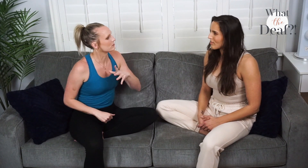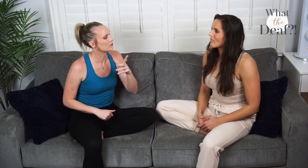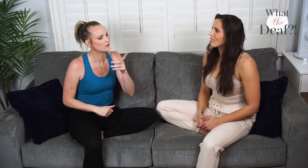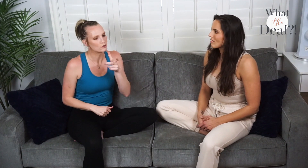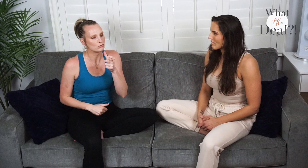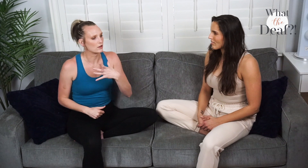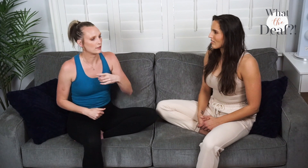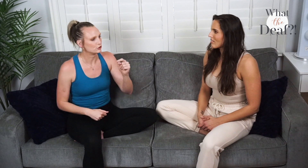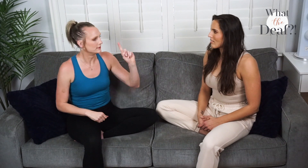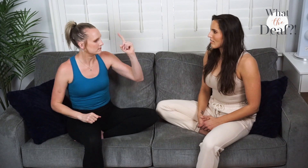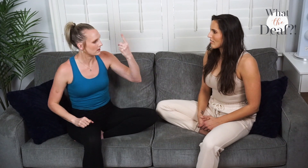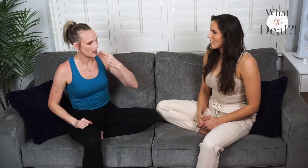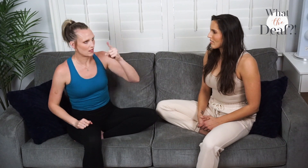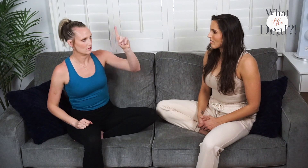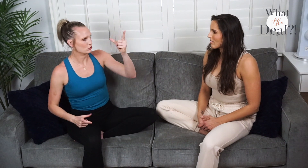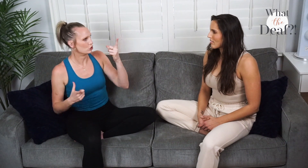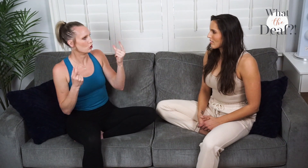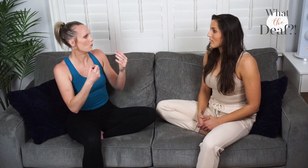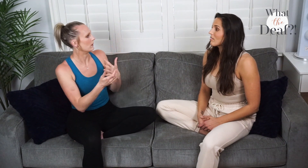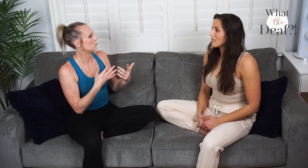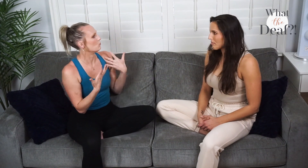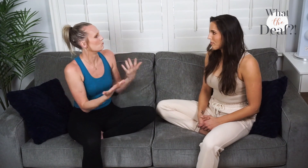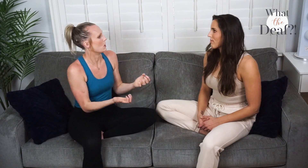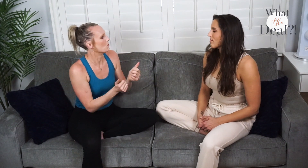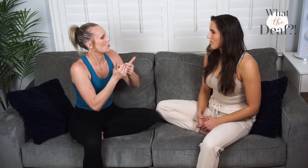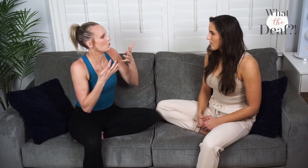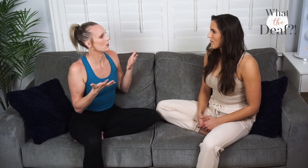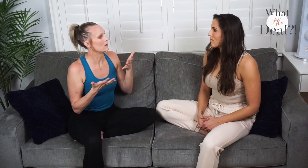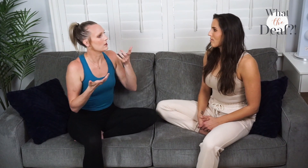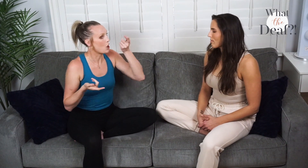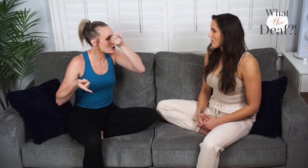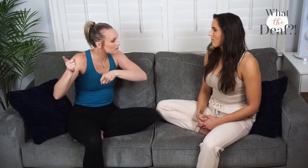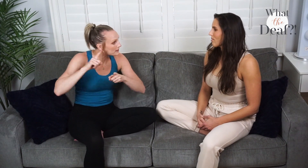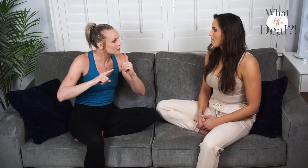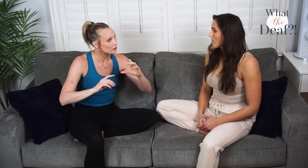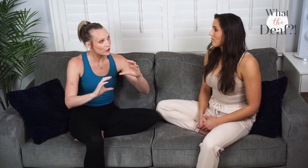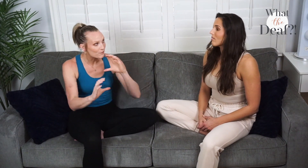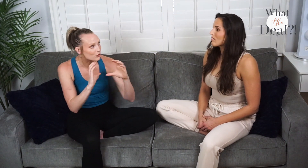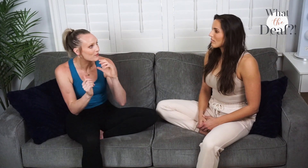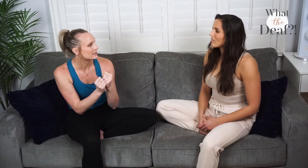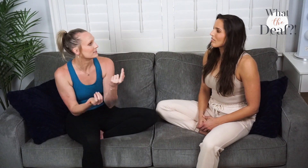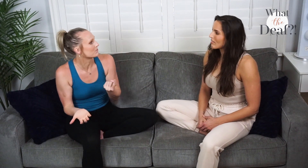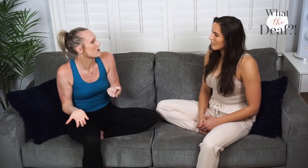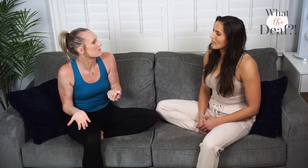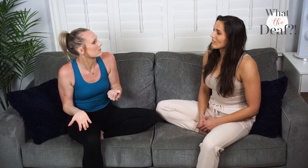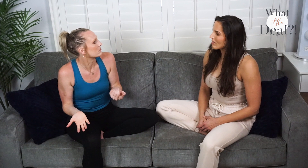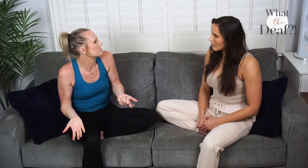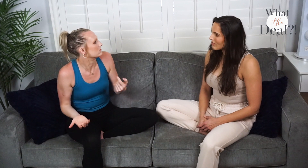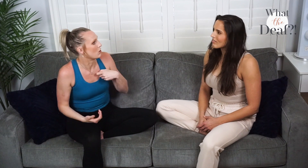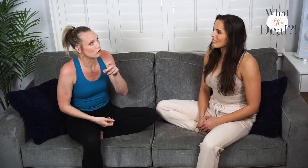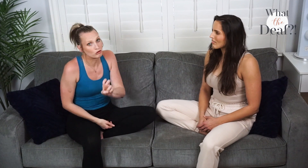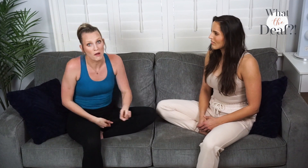who would just like to do things on my own without having to agree with somebody or communicate it with somebody else.